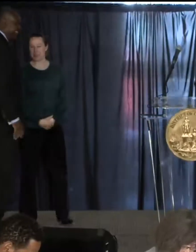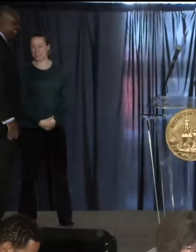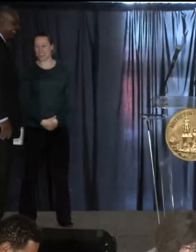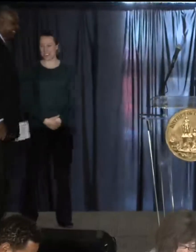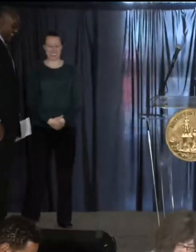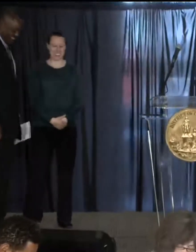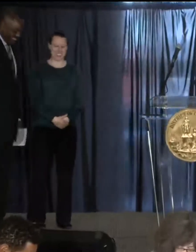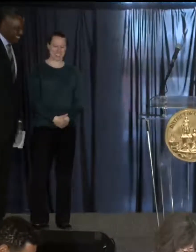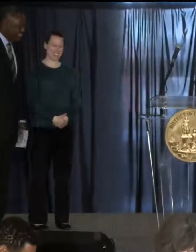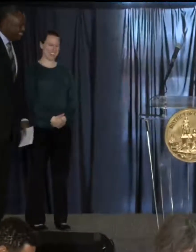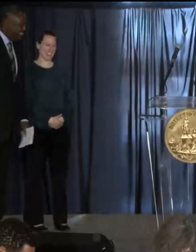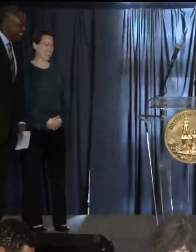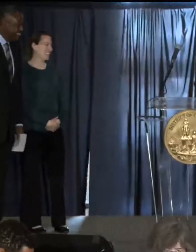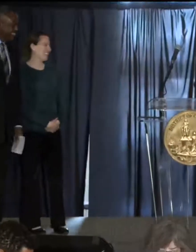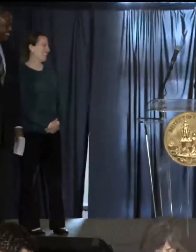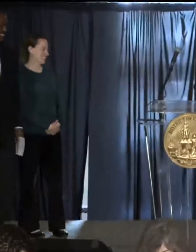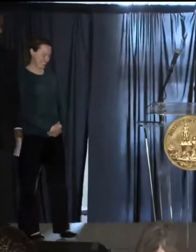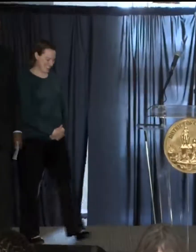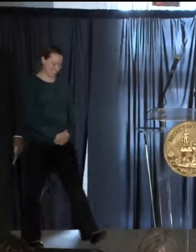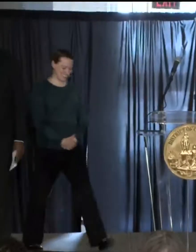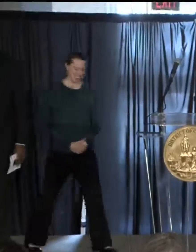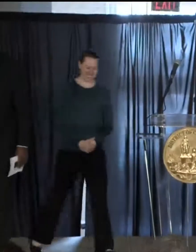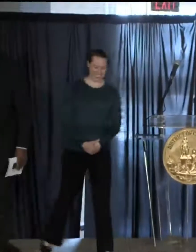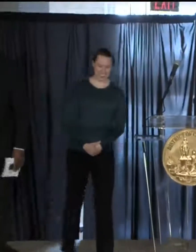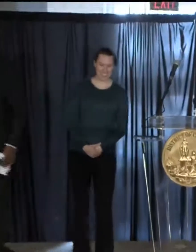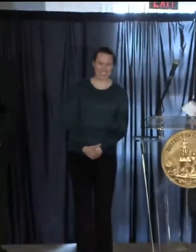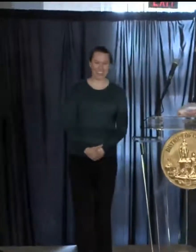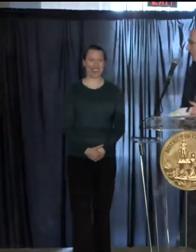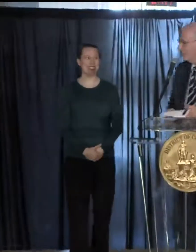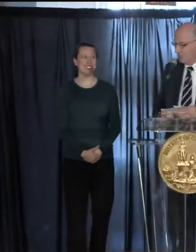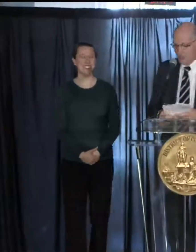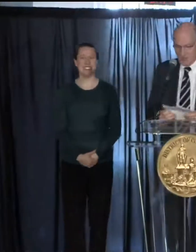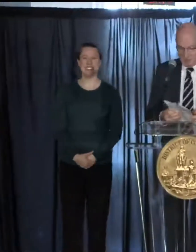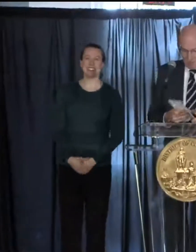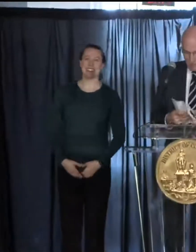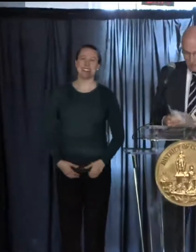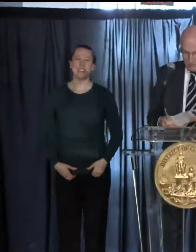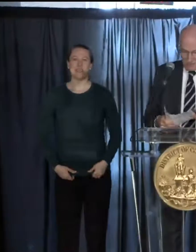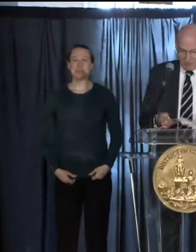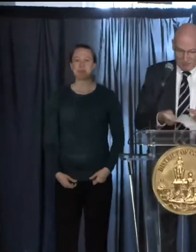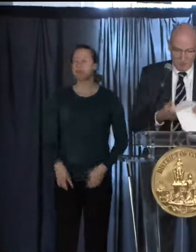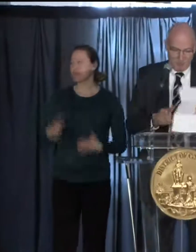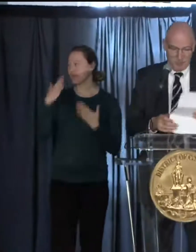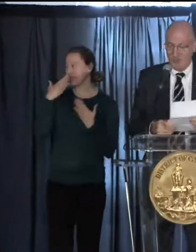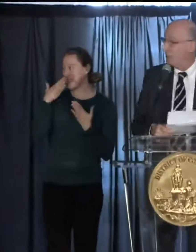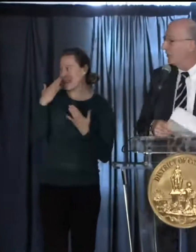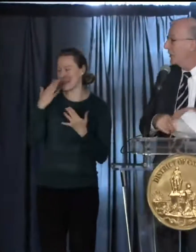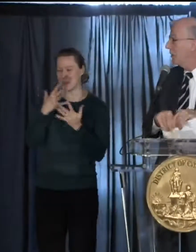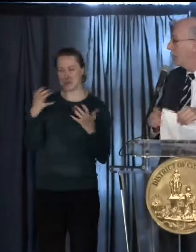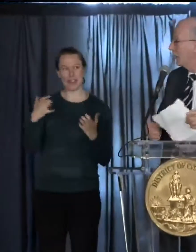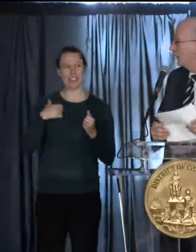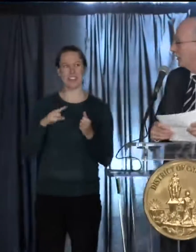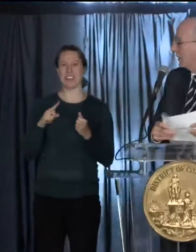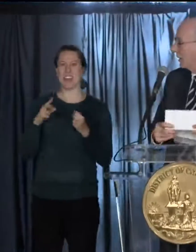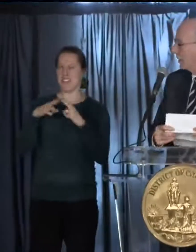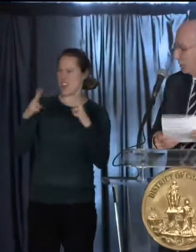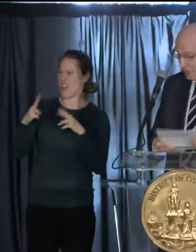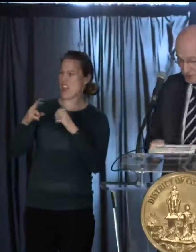THANKS, SAM, THANK YOU FOR THAT VERY LONG AND ELOQUENT